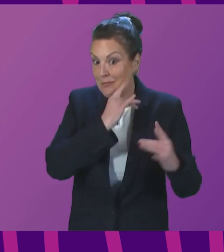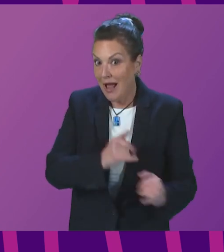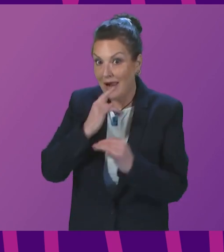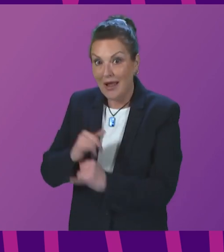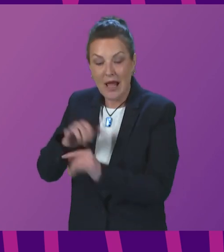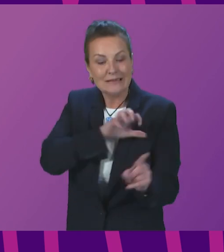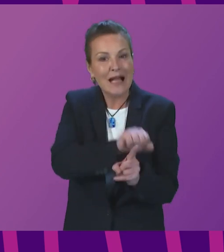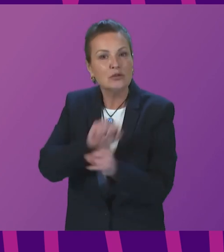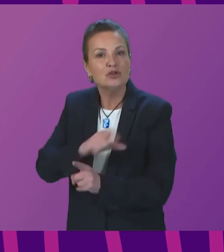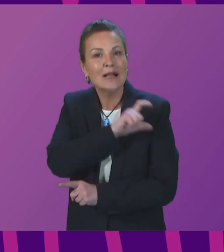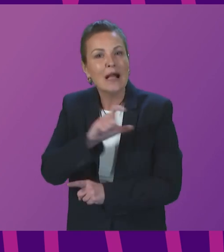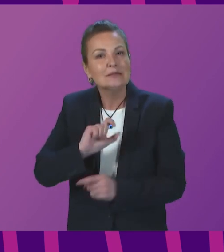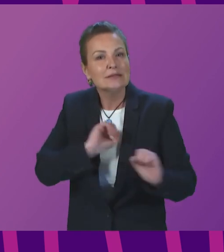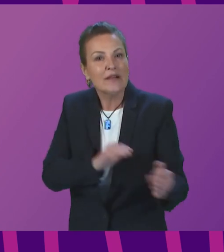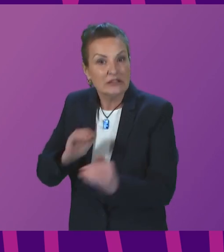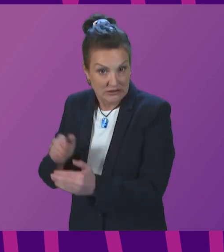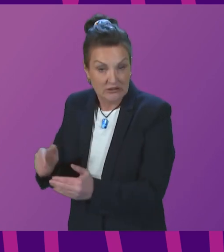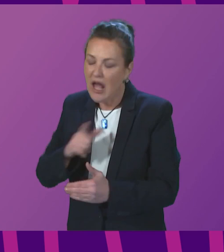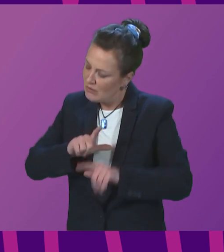invest in our detect cancer early programme.